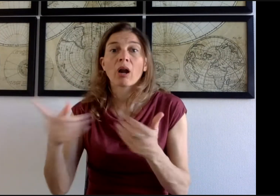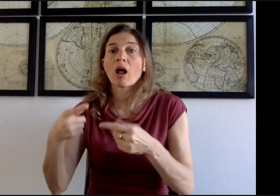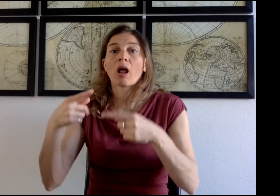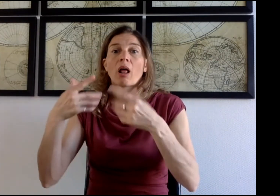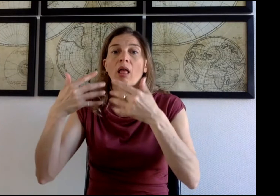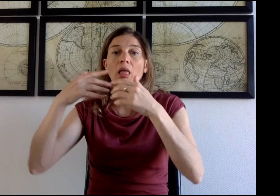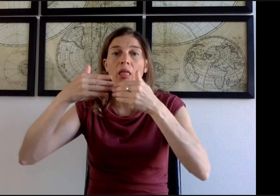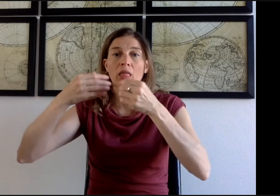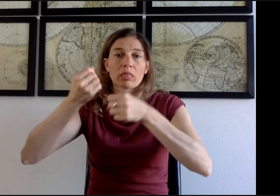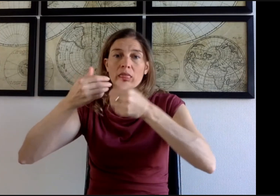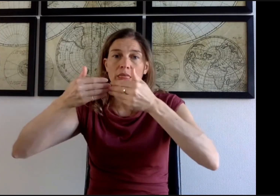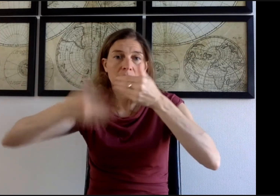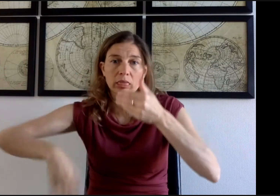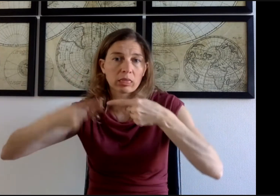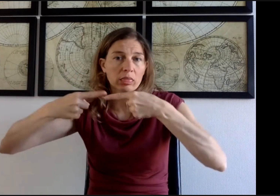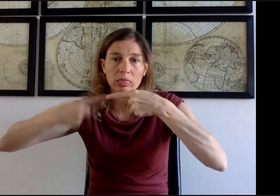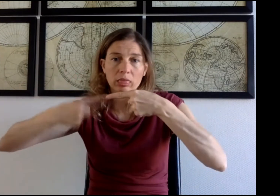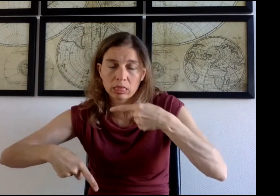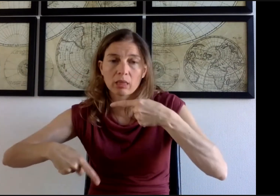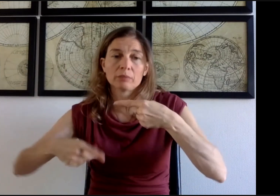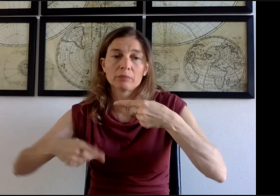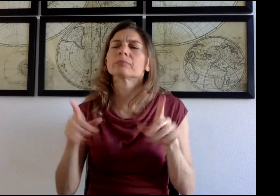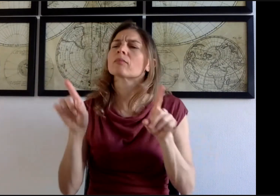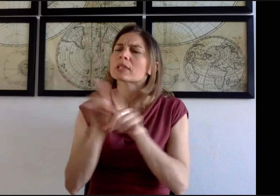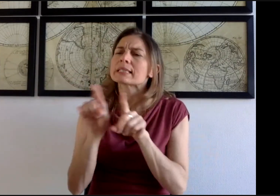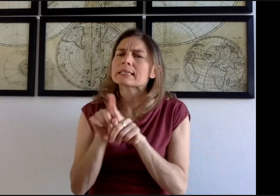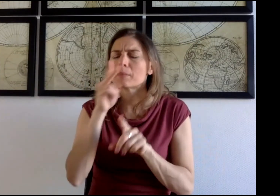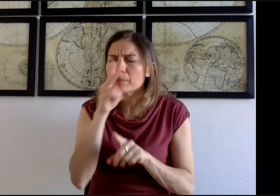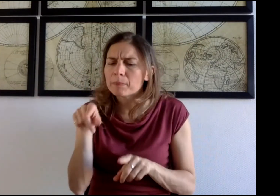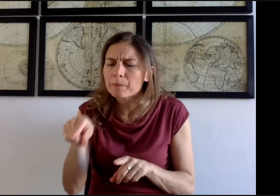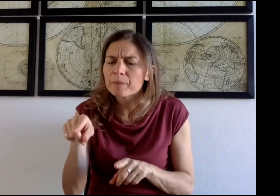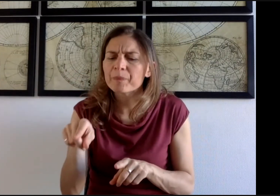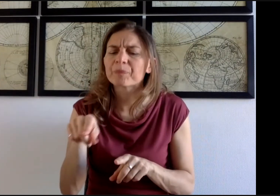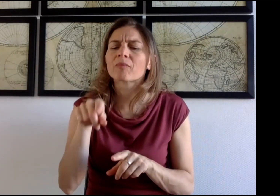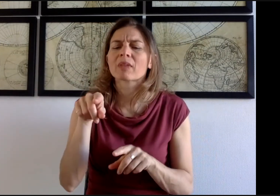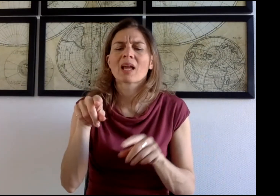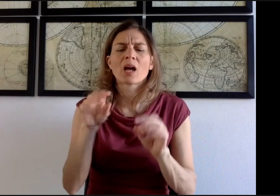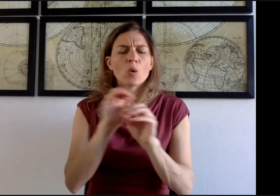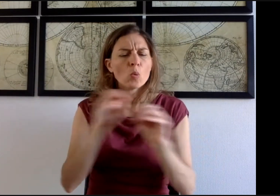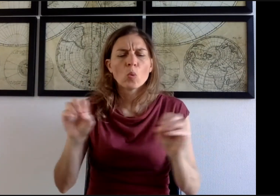on the grounds of disability in COVID-19 crisis.